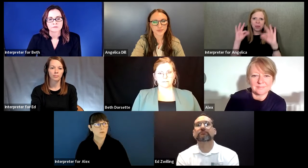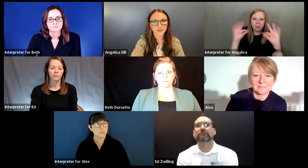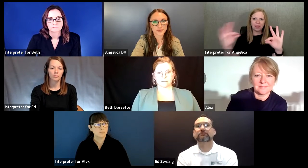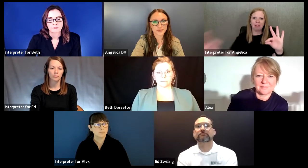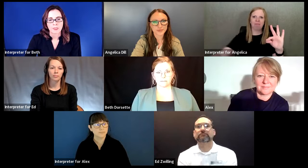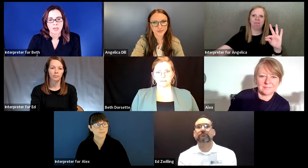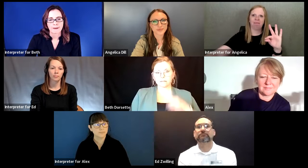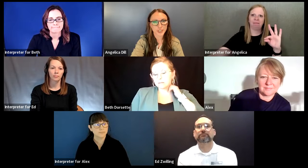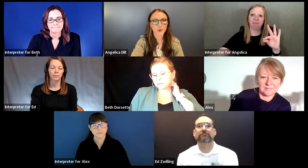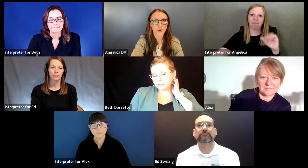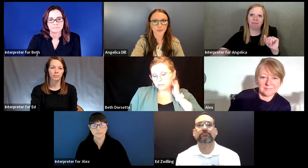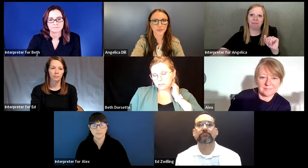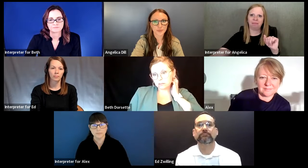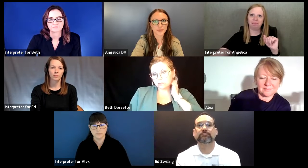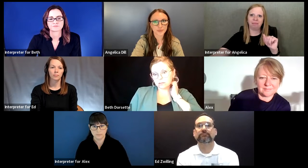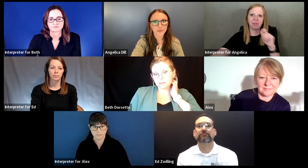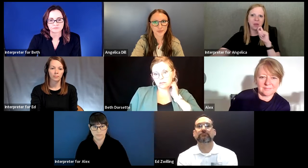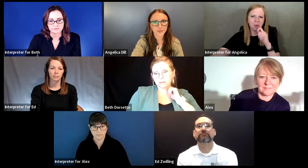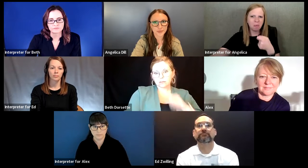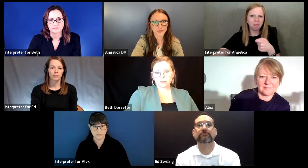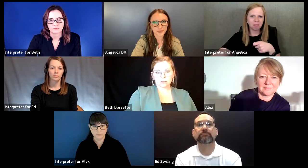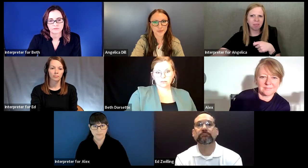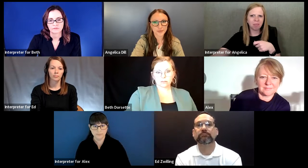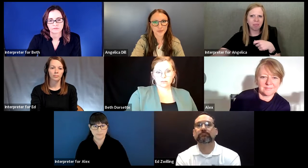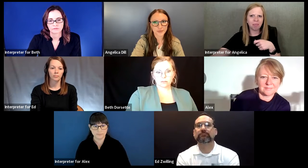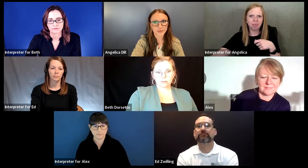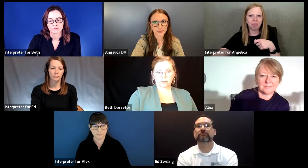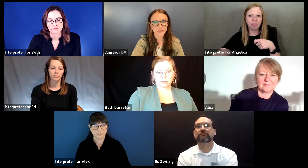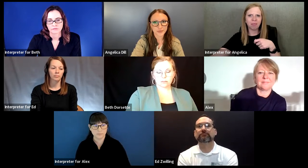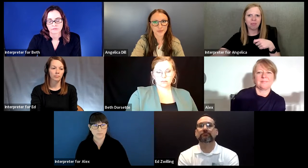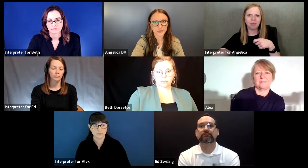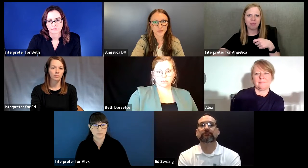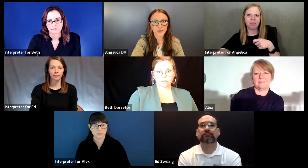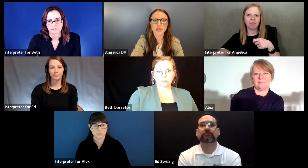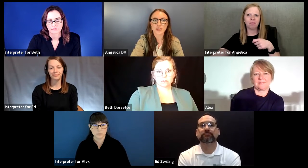Perfect. Very cool.